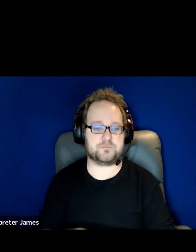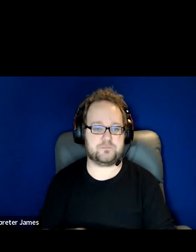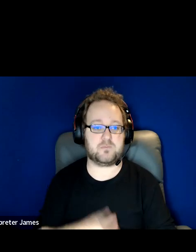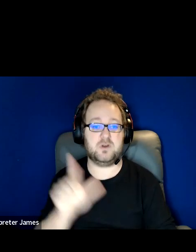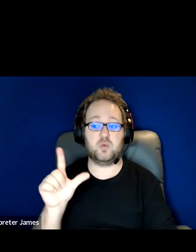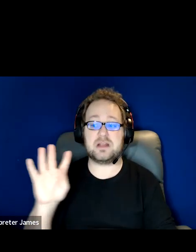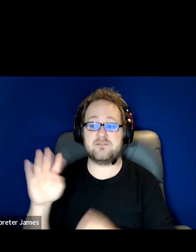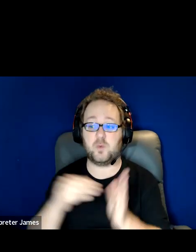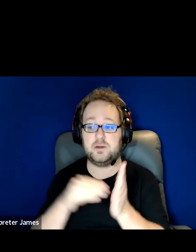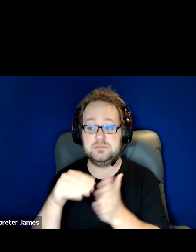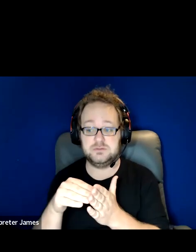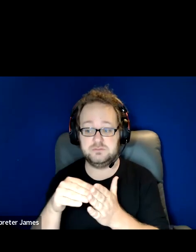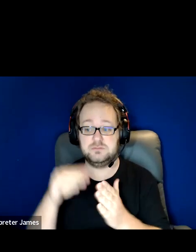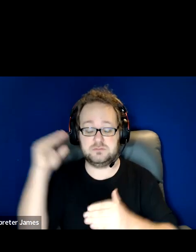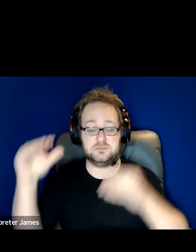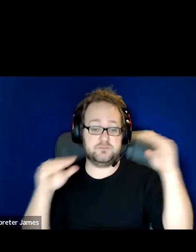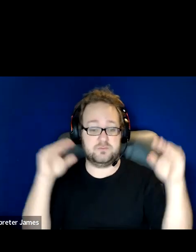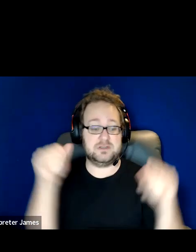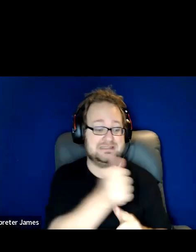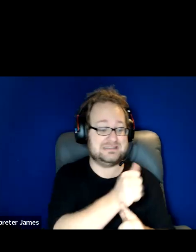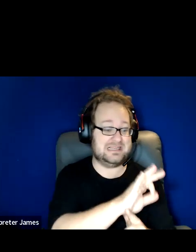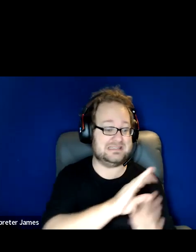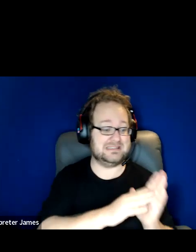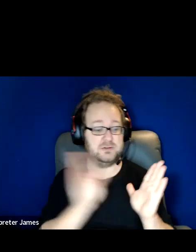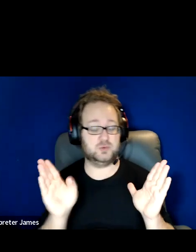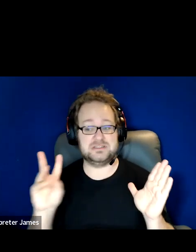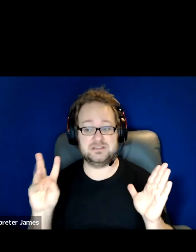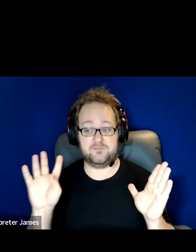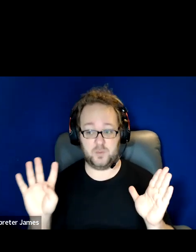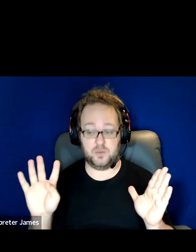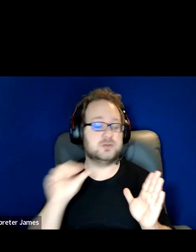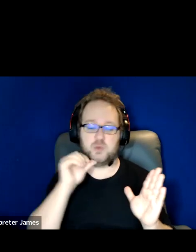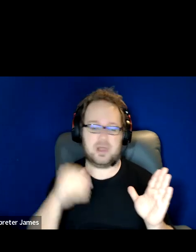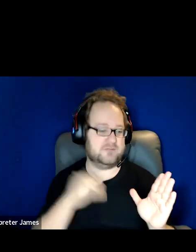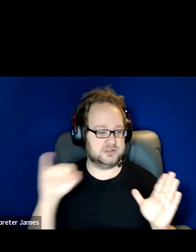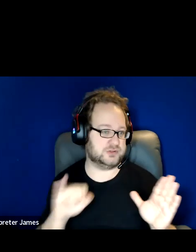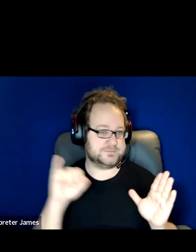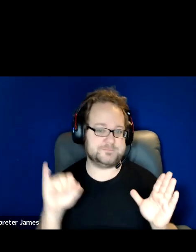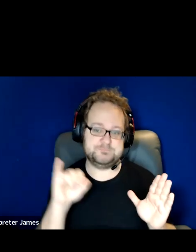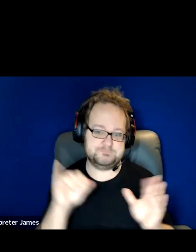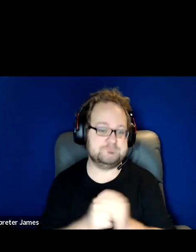million adults ages 19 to 64 years are uninsured. With